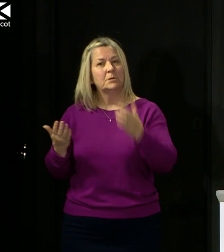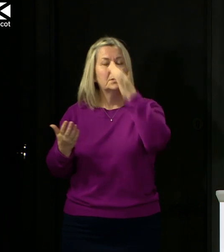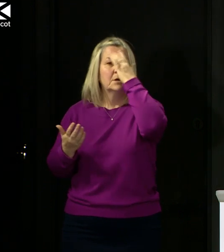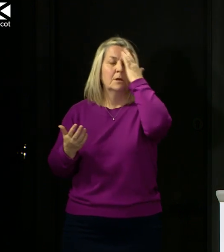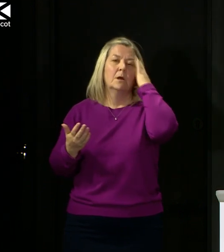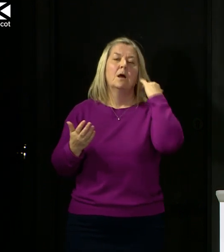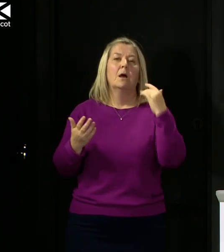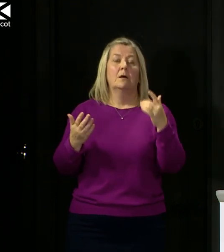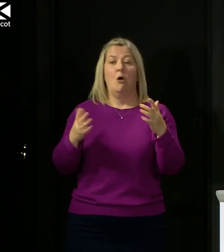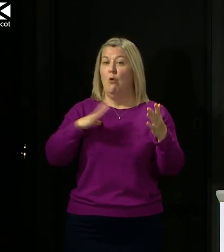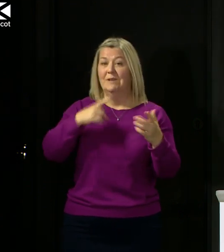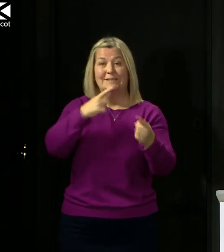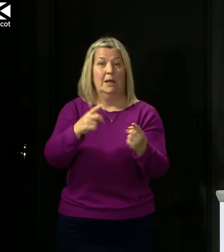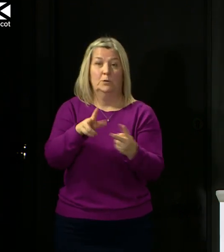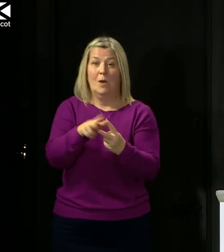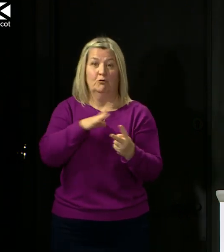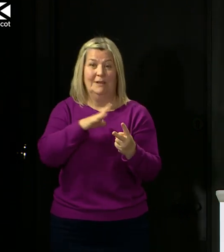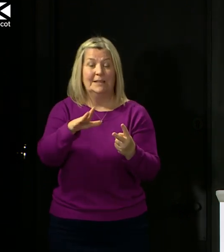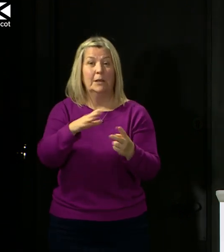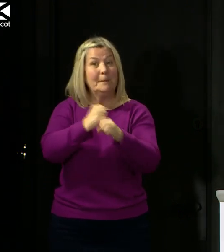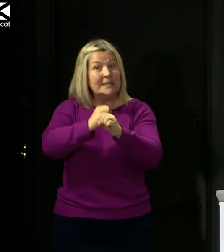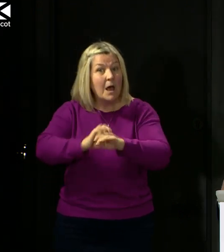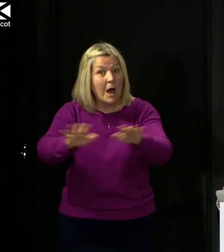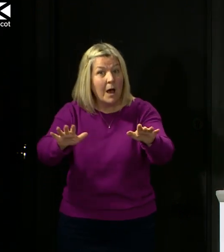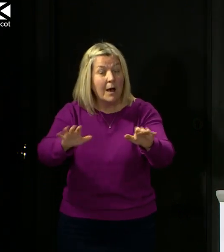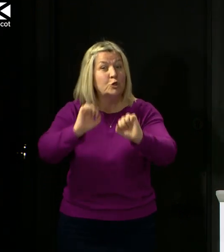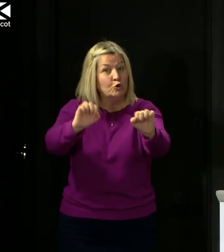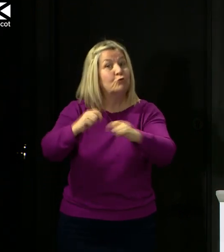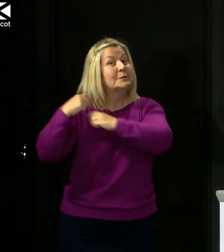made twice already today, the media have a role to play in this as well, and I think